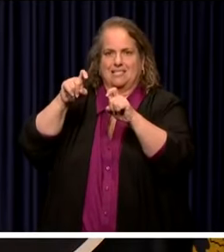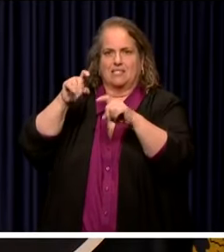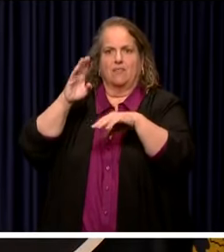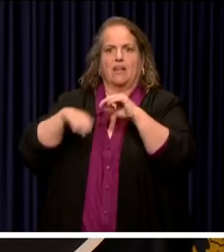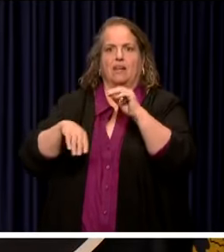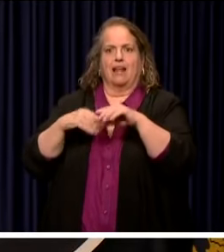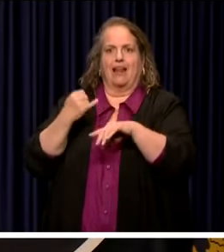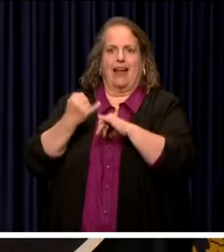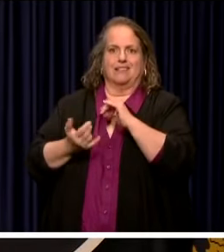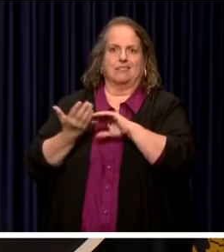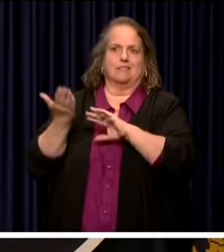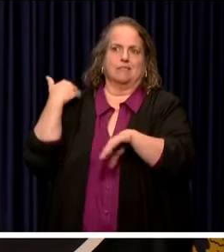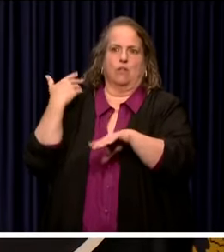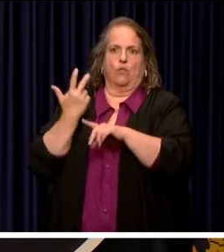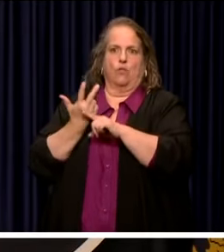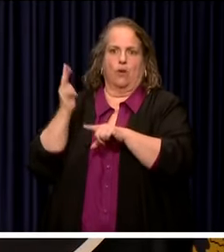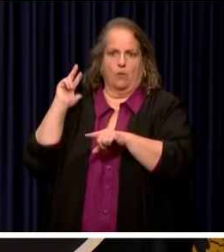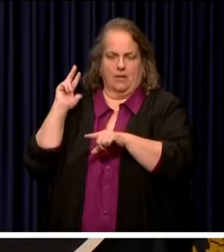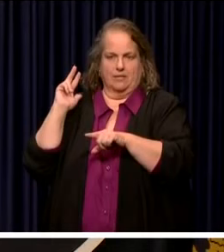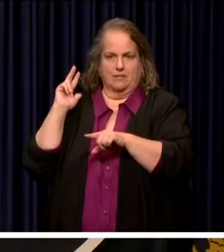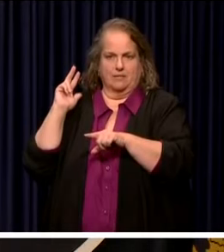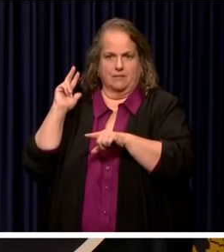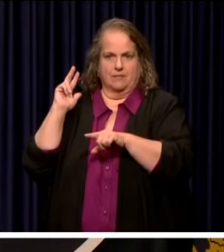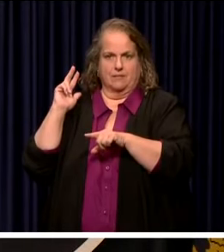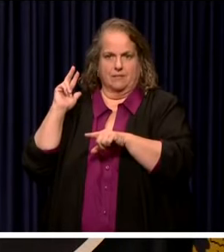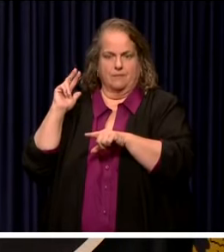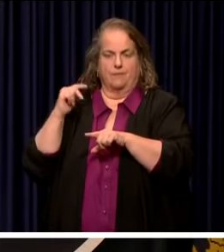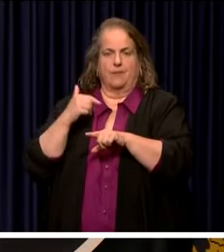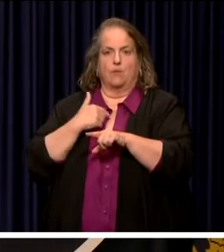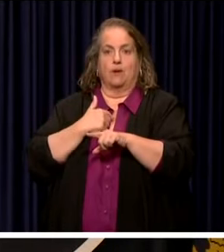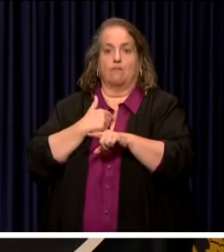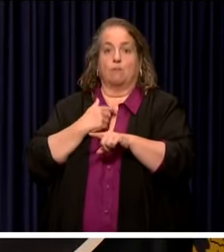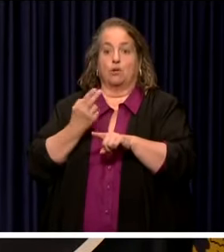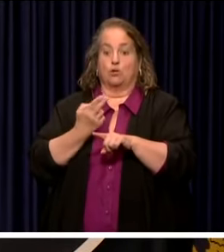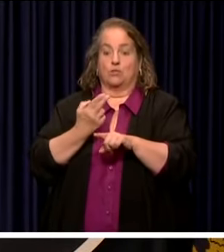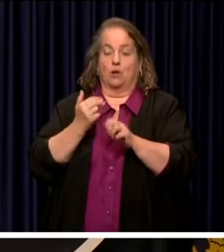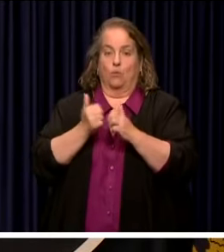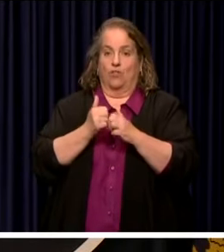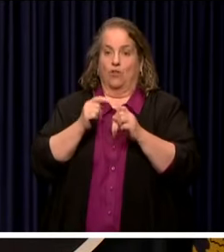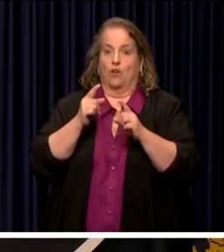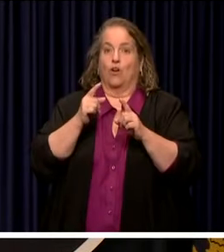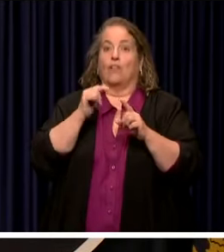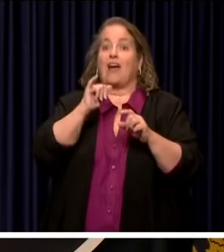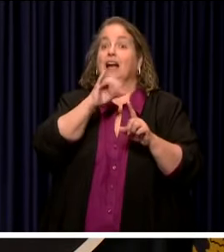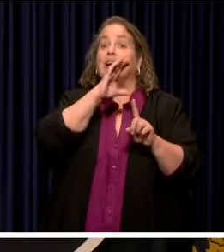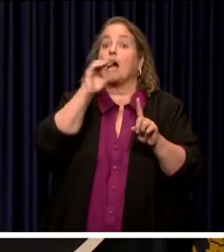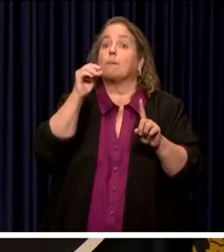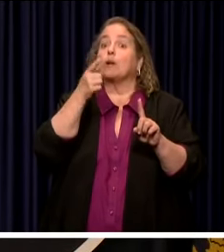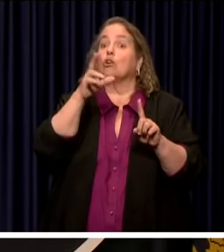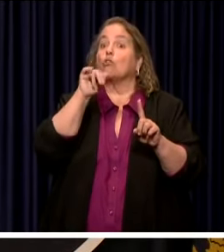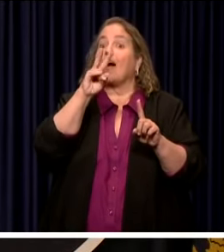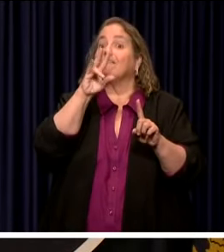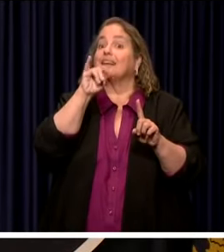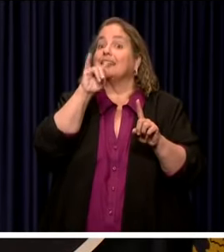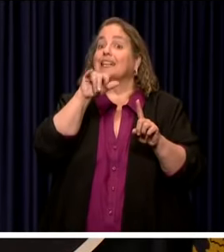WE DON'T HAVE TO HAIL SEVEN BEVIN MARKS AT THE SAME TIME FOR US TO BE ABLE TO TAKE CERTAIN